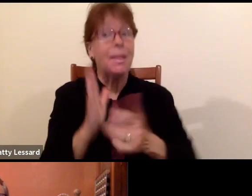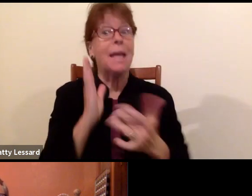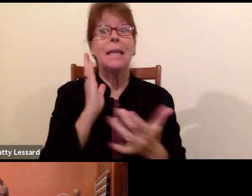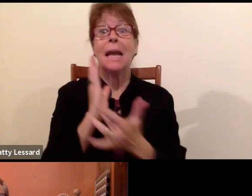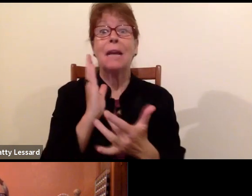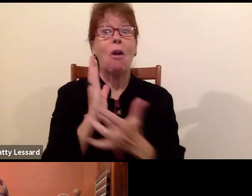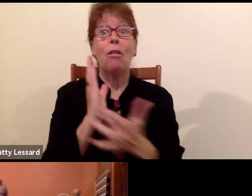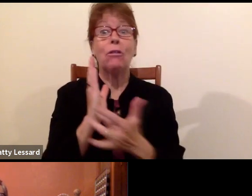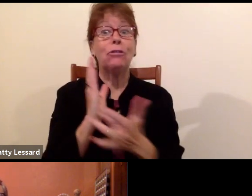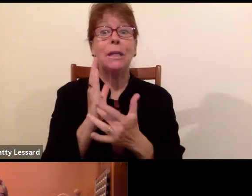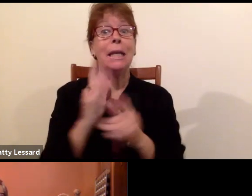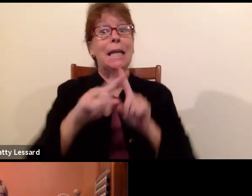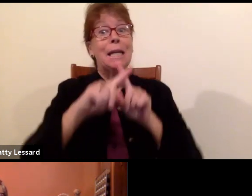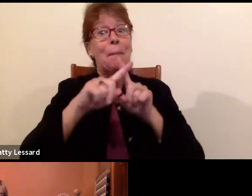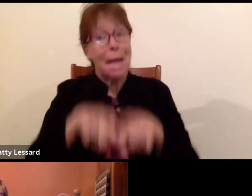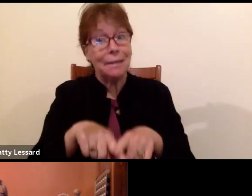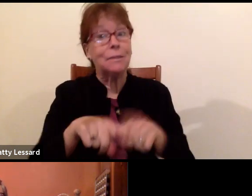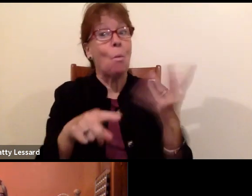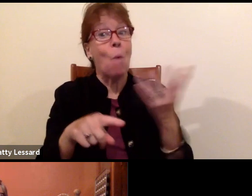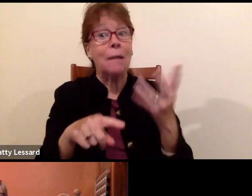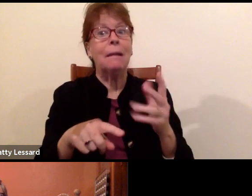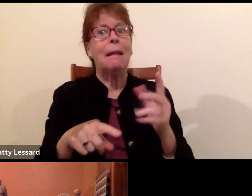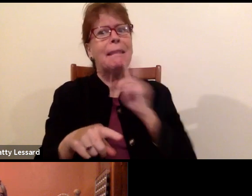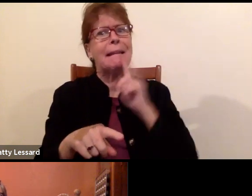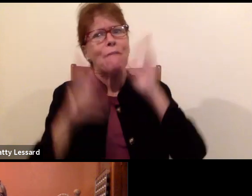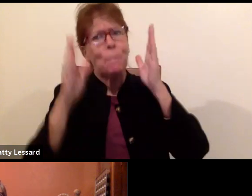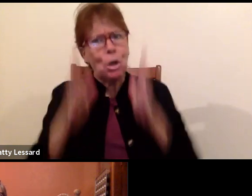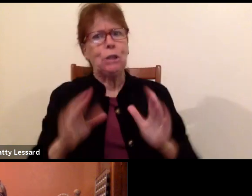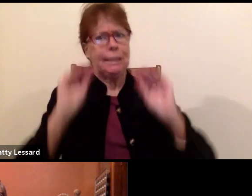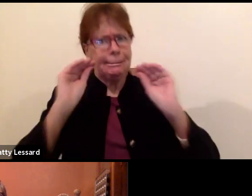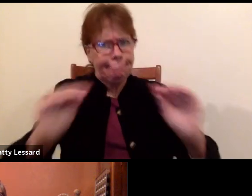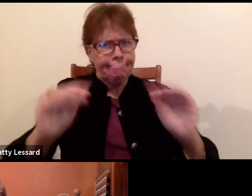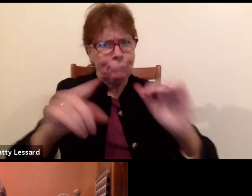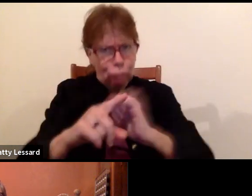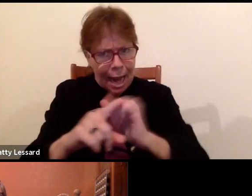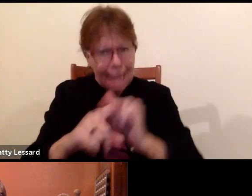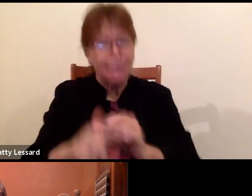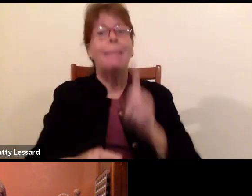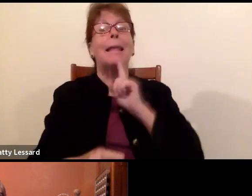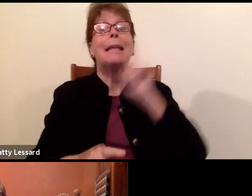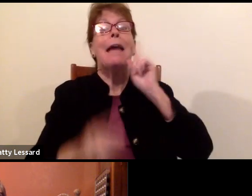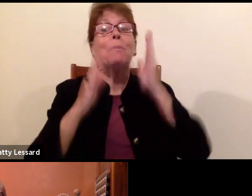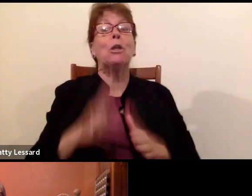one of the people in the audience, Michelle Vincent, made the observation that I think you implied but I would love to